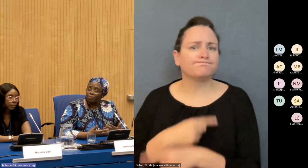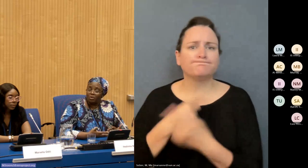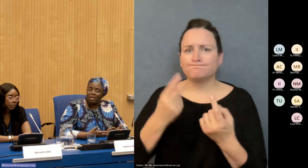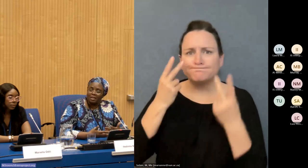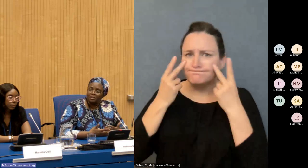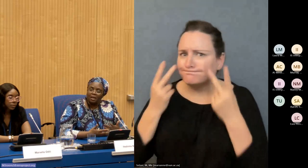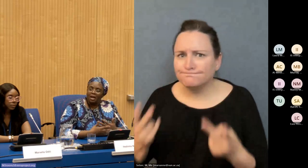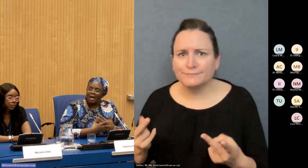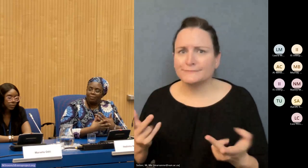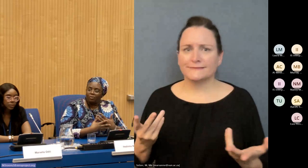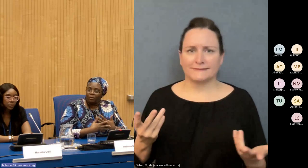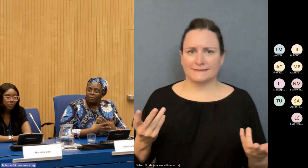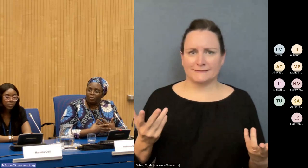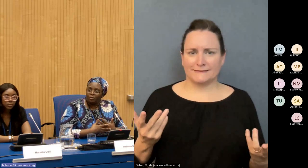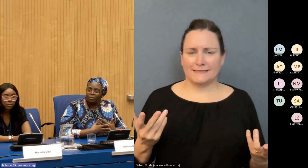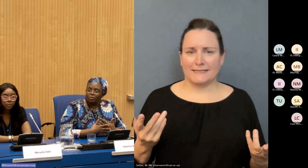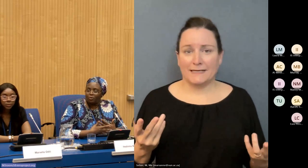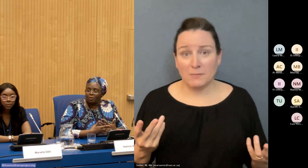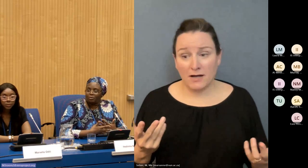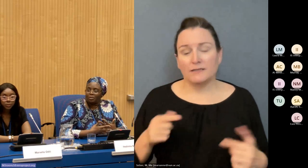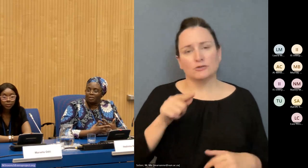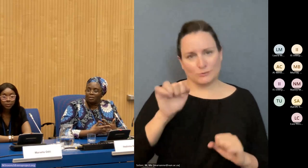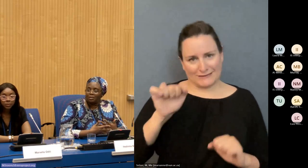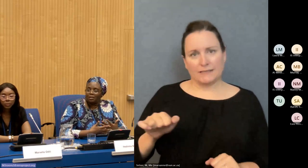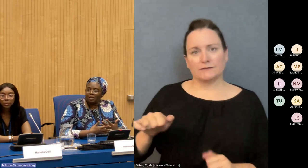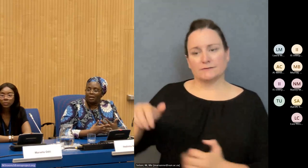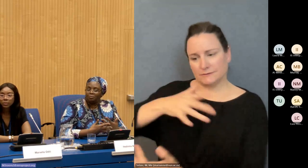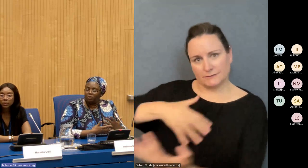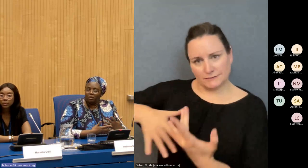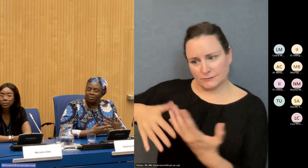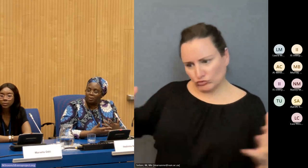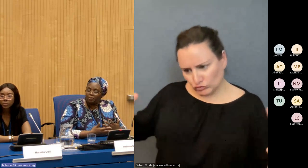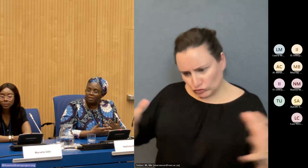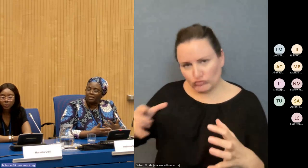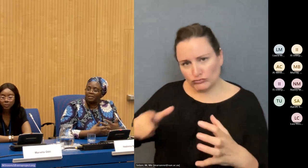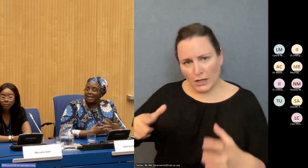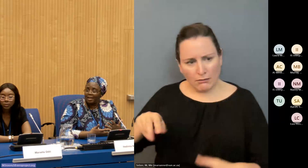or realise they are not the only one going through this. There are other people like this,